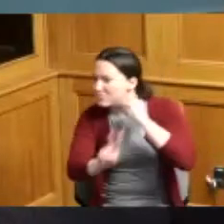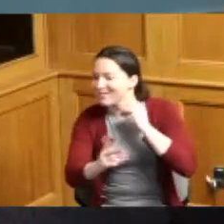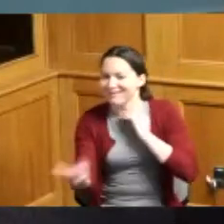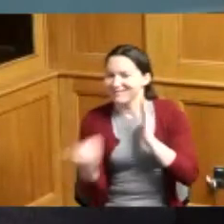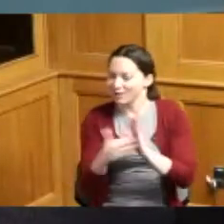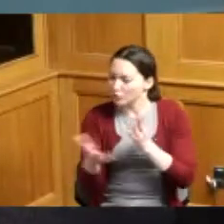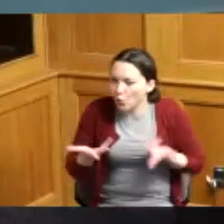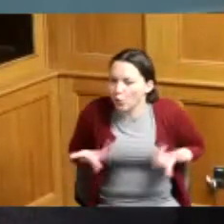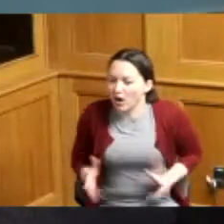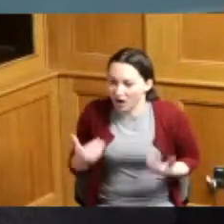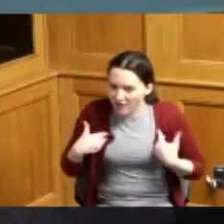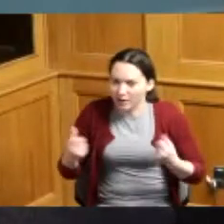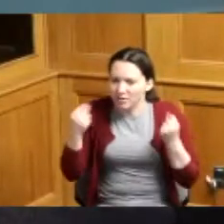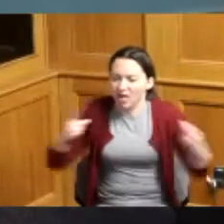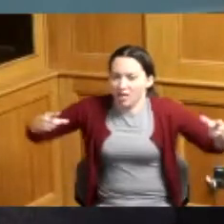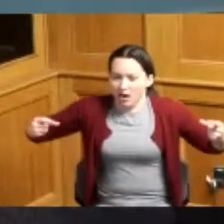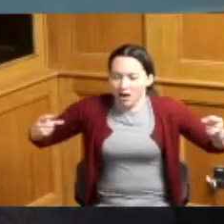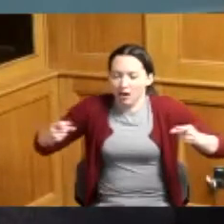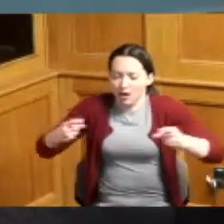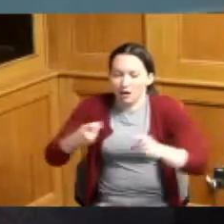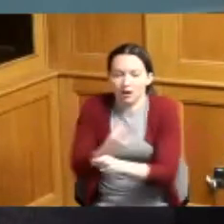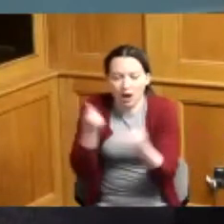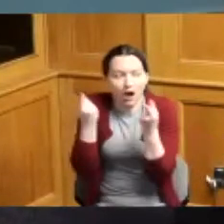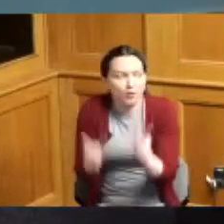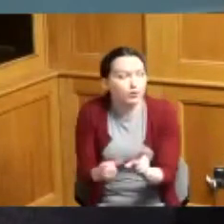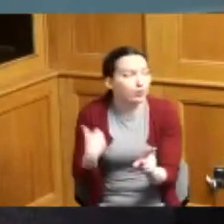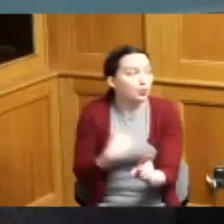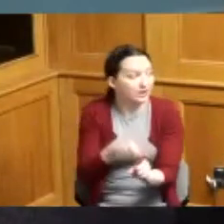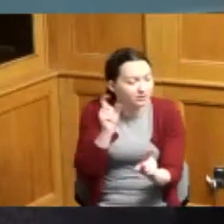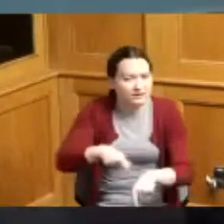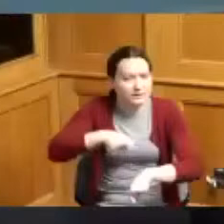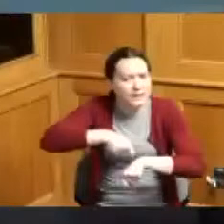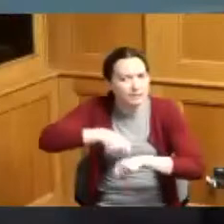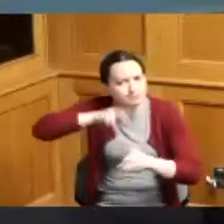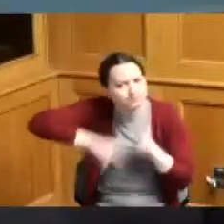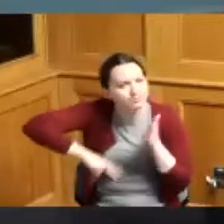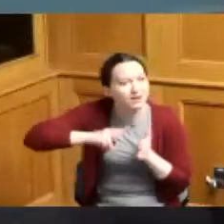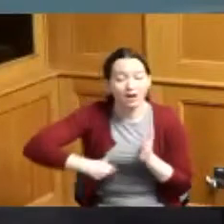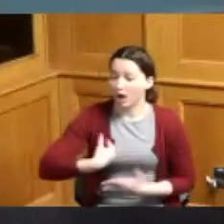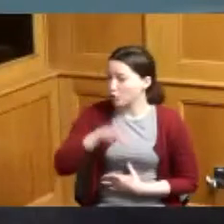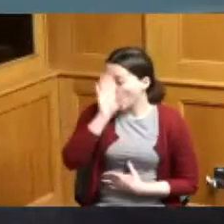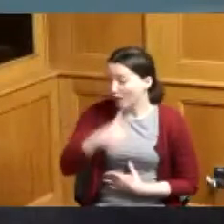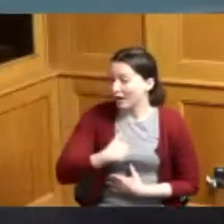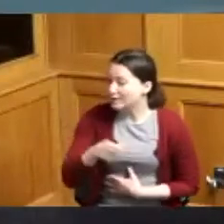we've got a lot of complicated things that we need time to read at least I know I do and I made it